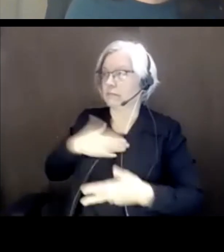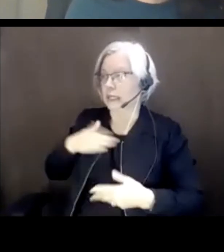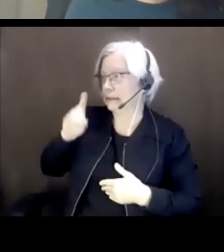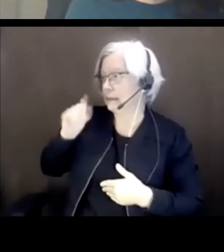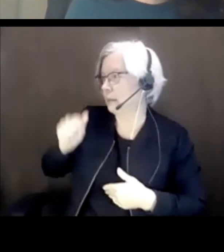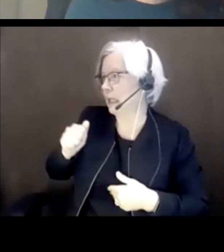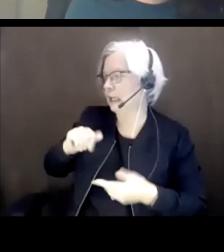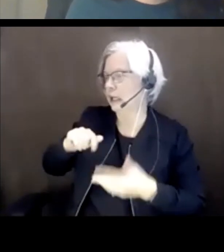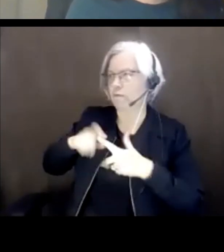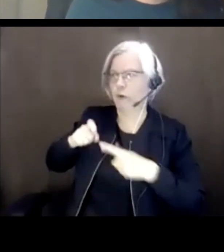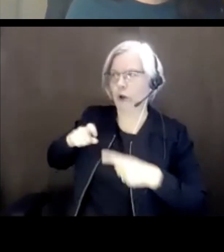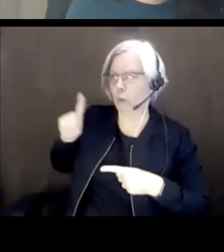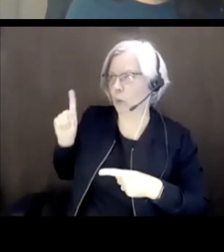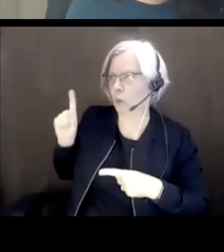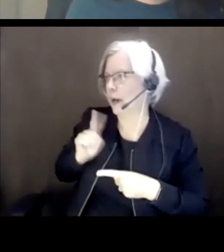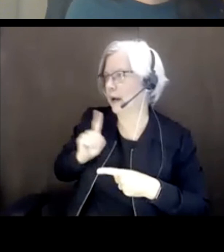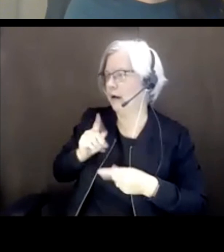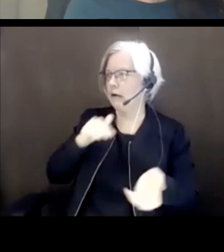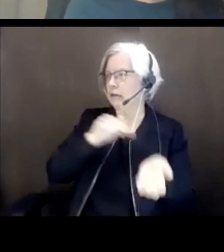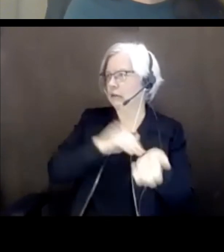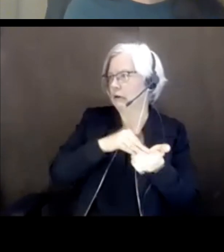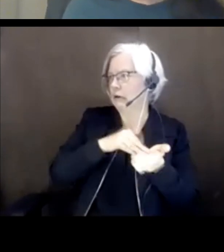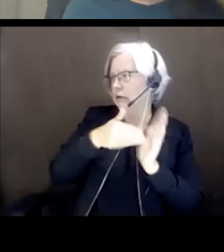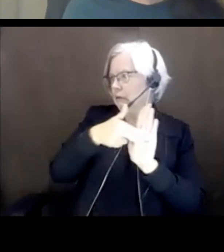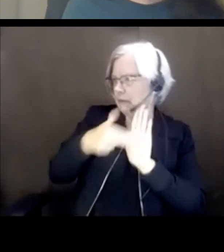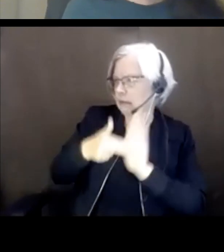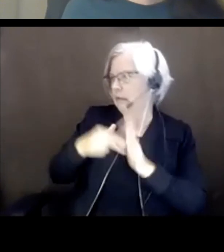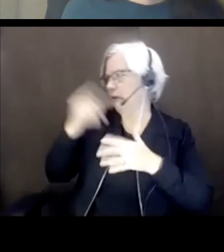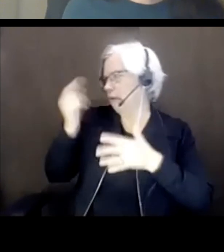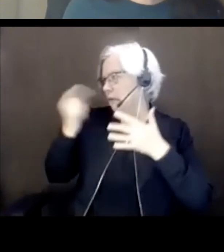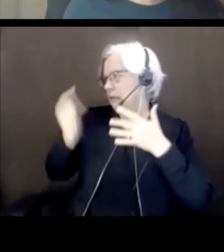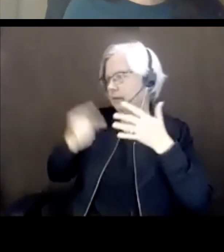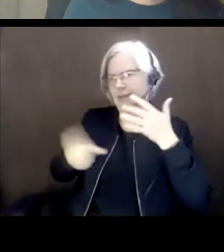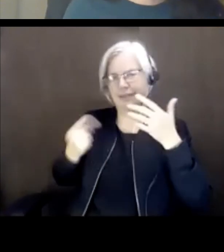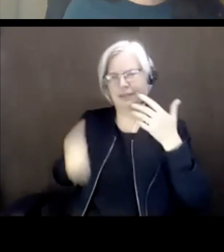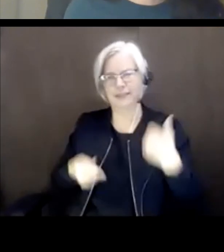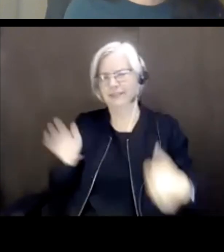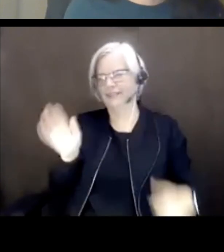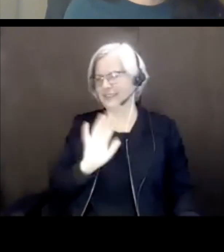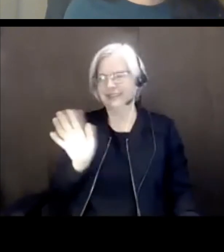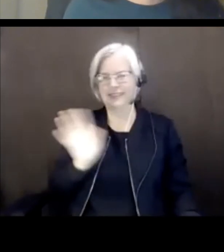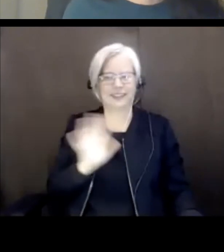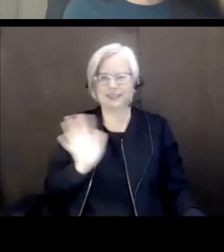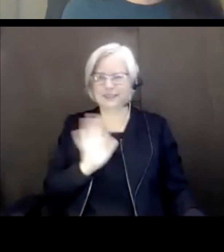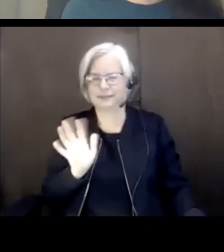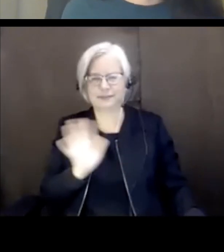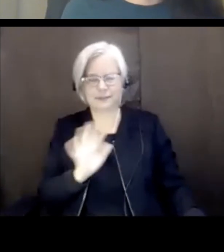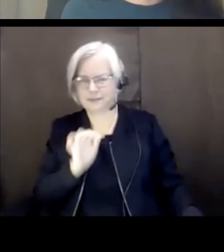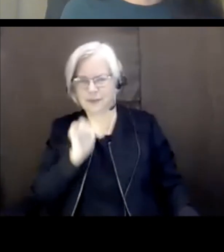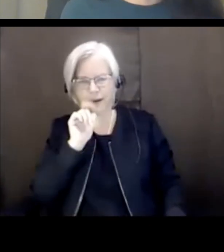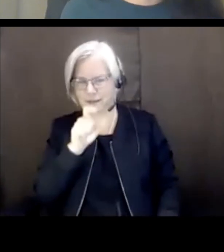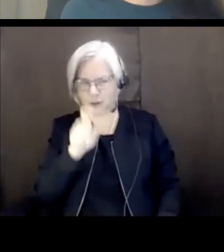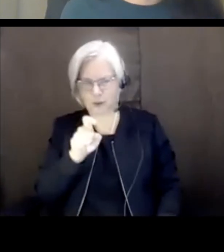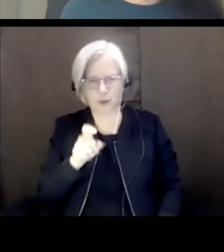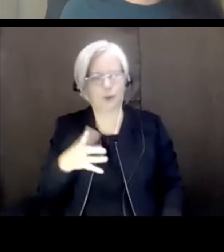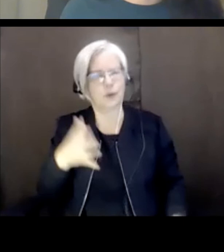THAT INFORMATION DOES NOT HELP THE EMPLOYER PUT THE ACCOMMODATION IN PLACE.